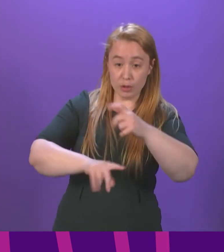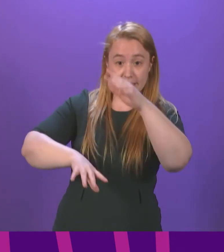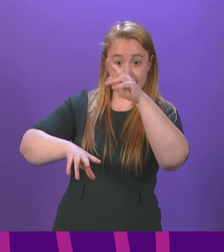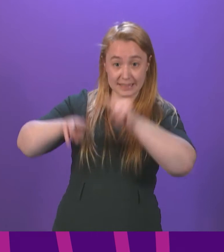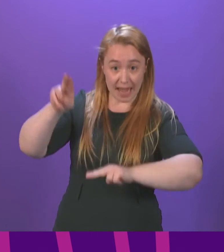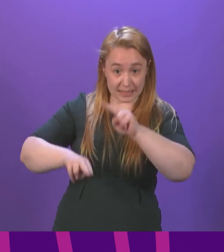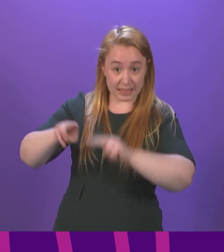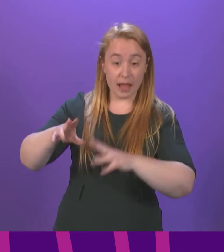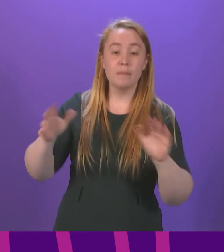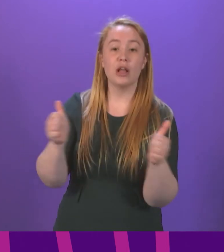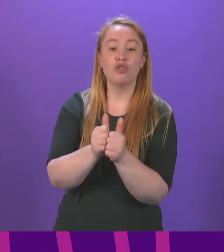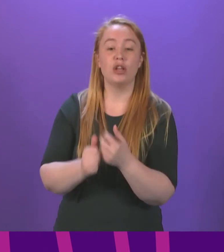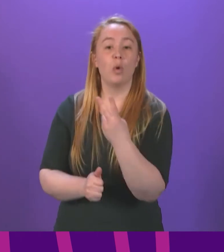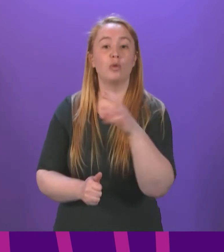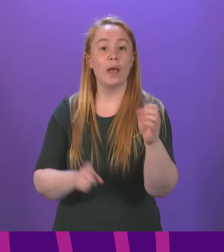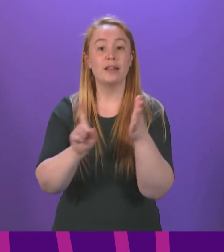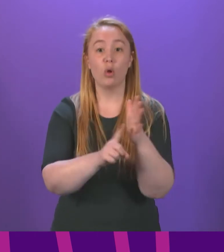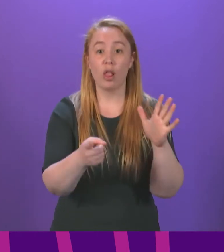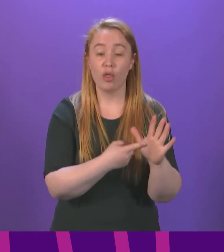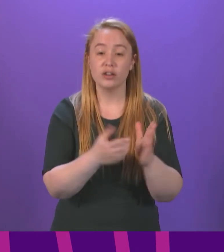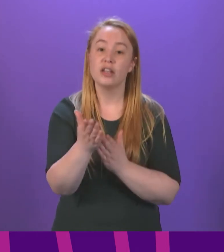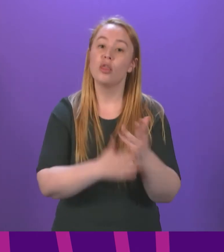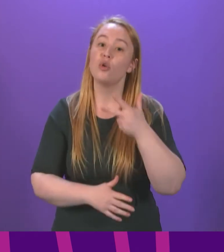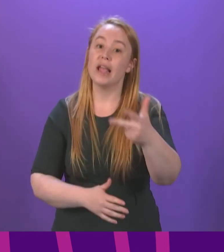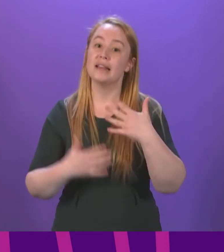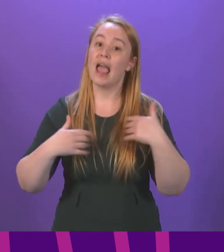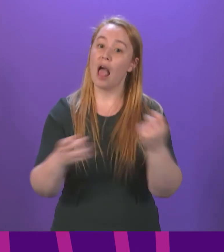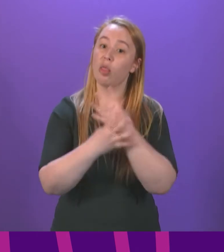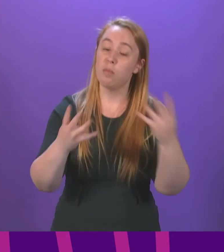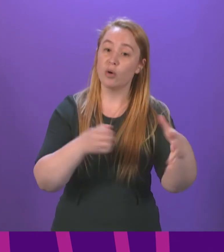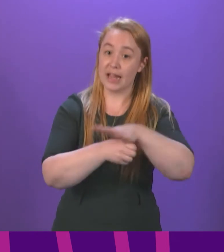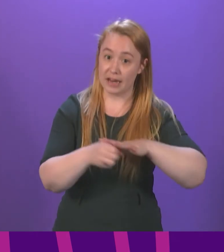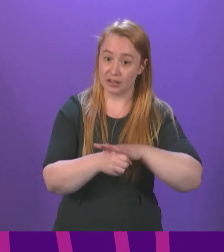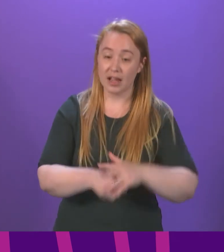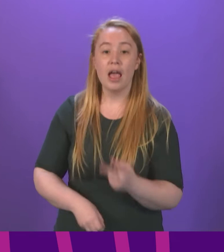agreed with 20 local authorities across eight health board areas. We have 28 asymptomatic